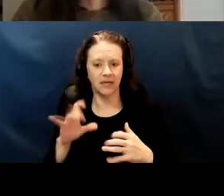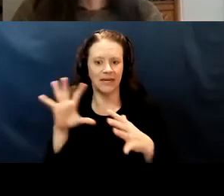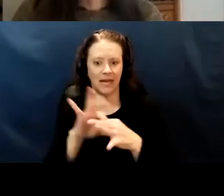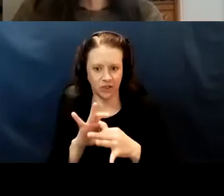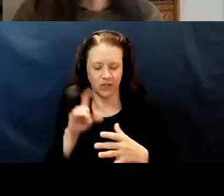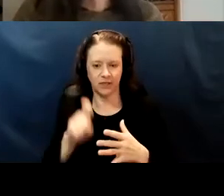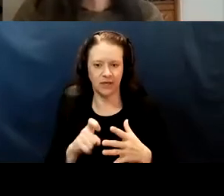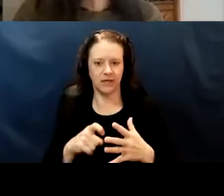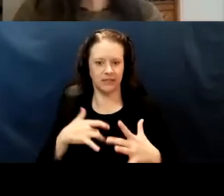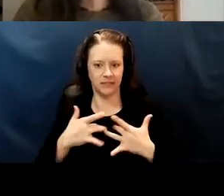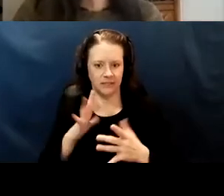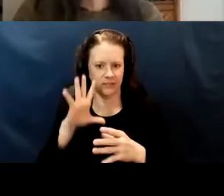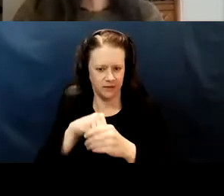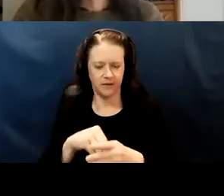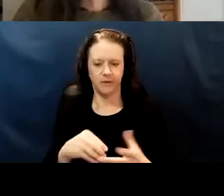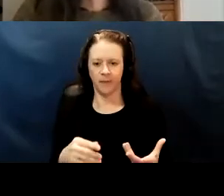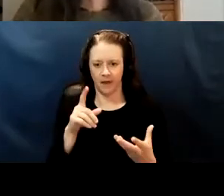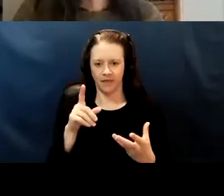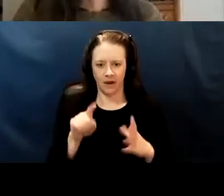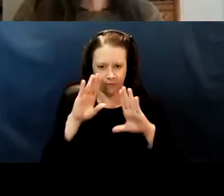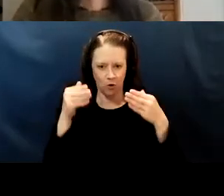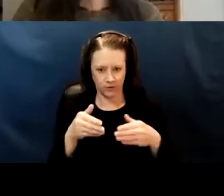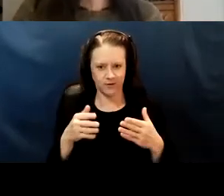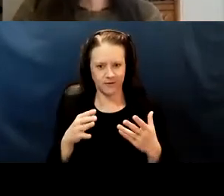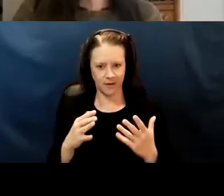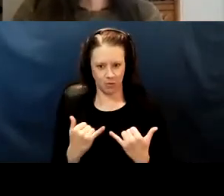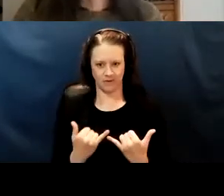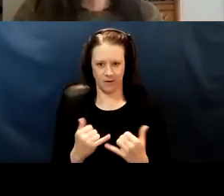moment outside of the medical context. They're celebrating whatever